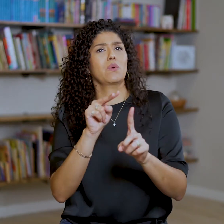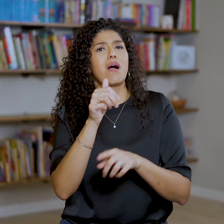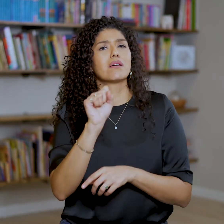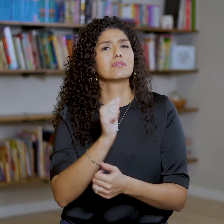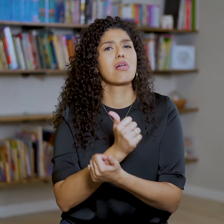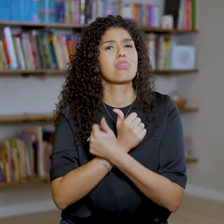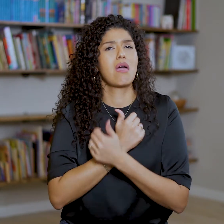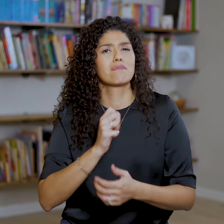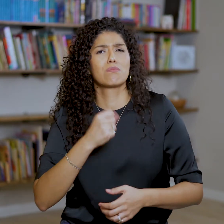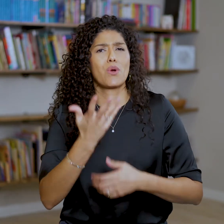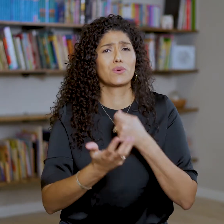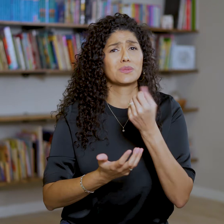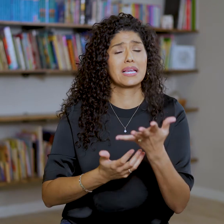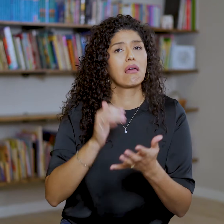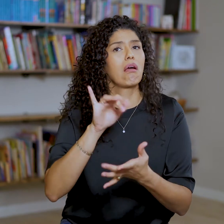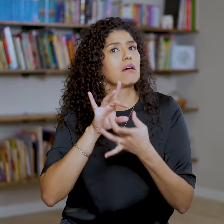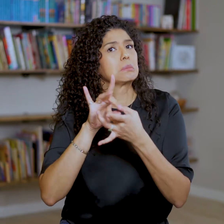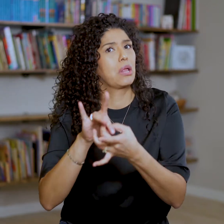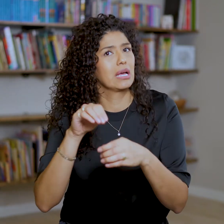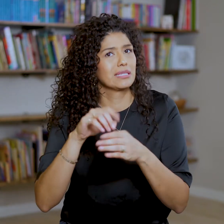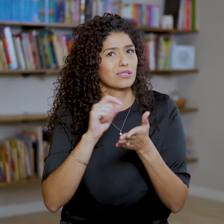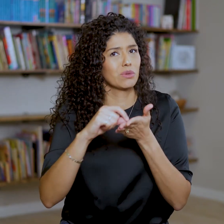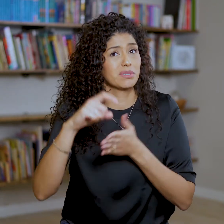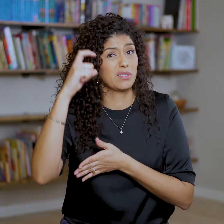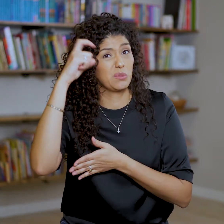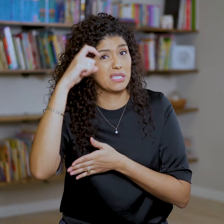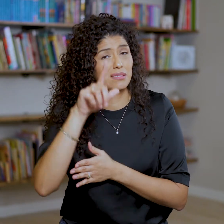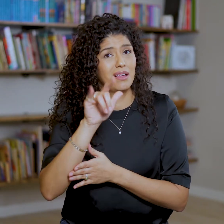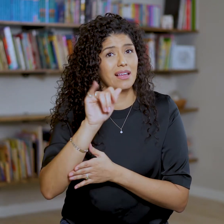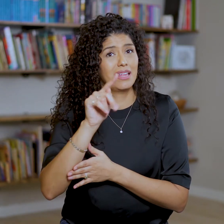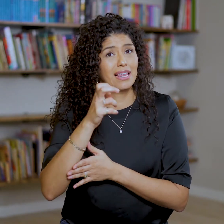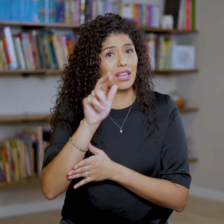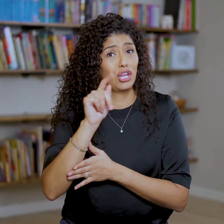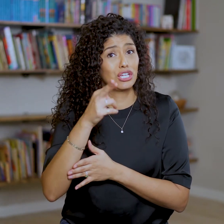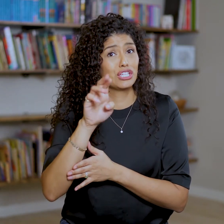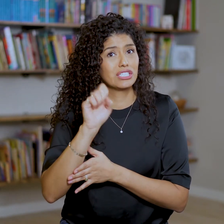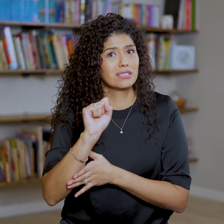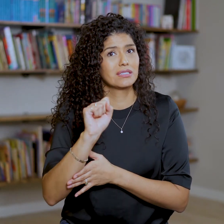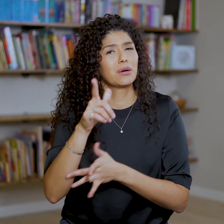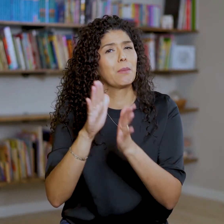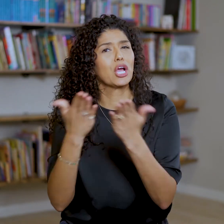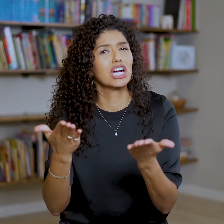as love poetry that belonged in Scripture’s wisdom literature;